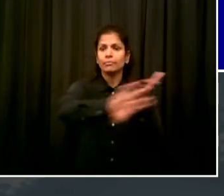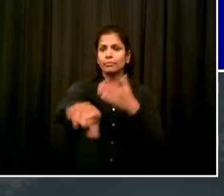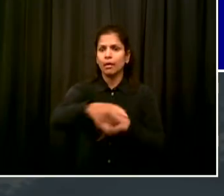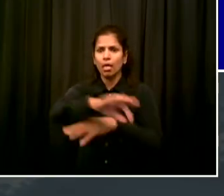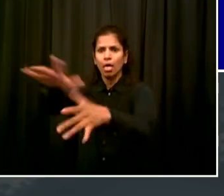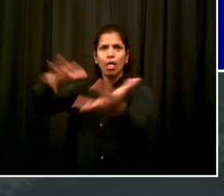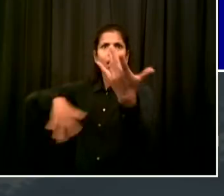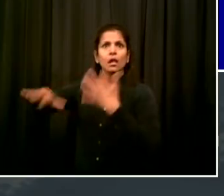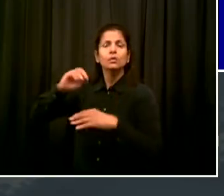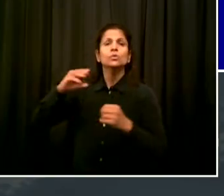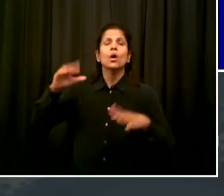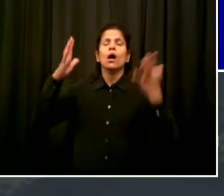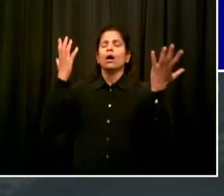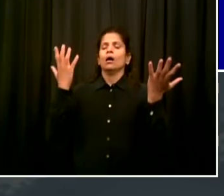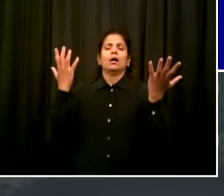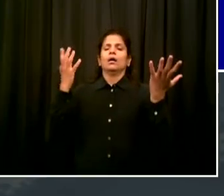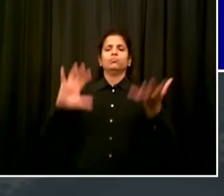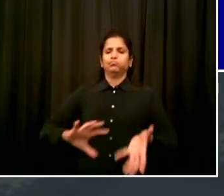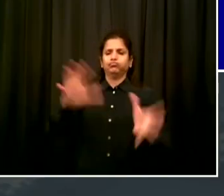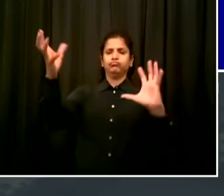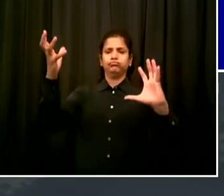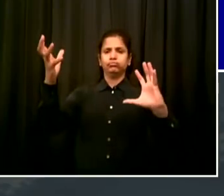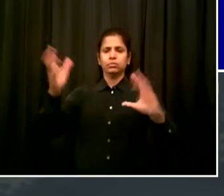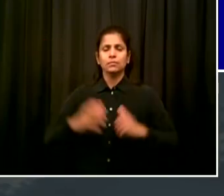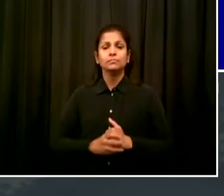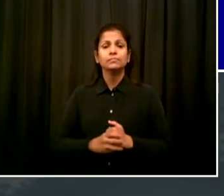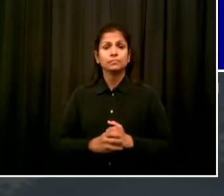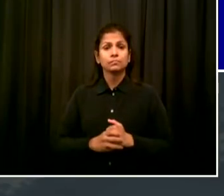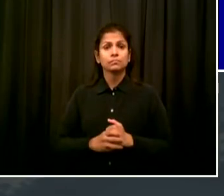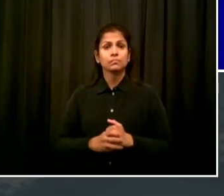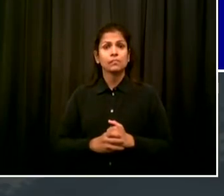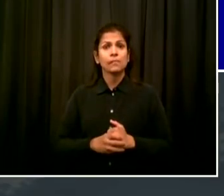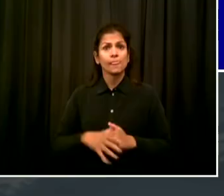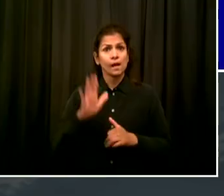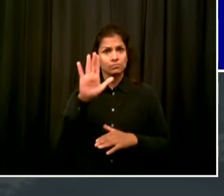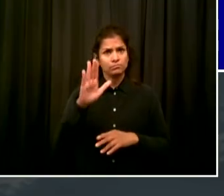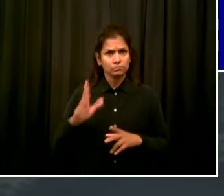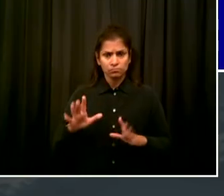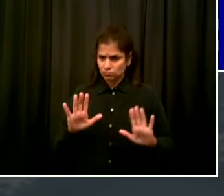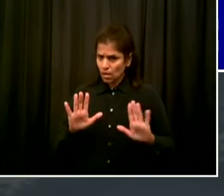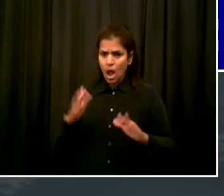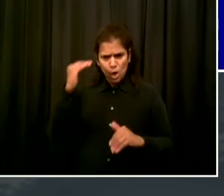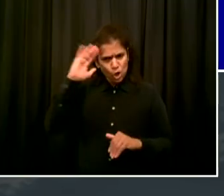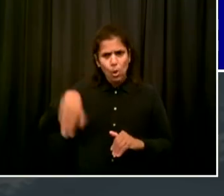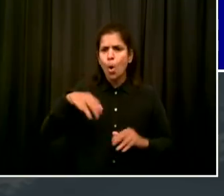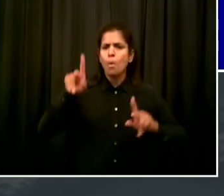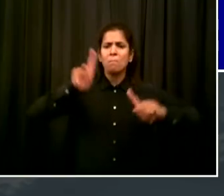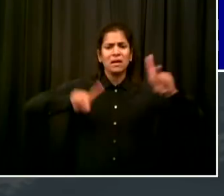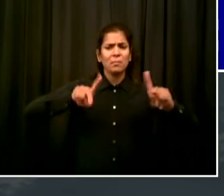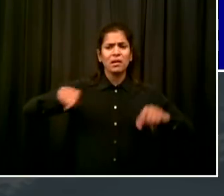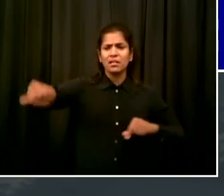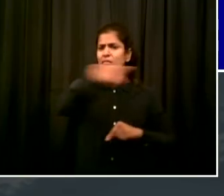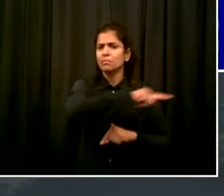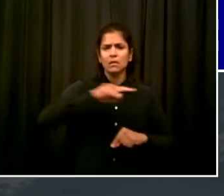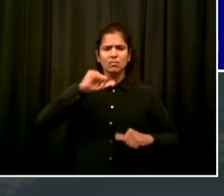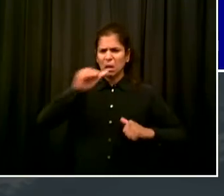HAVE SEEN IT TIME AND TIME AGAIN IN EAST RHALEM AND